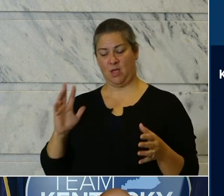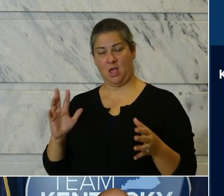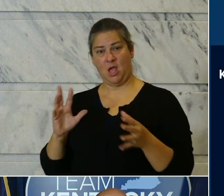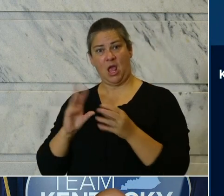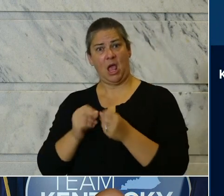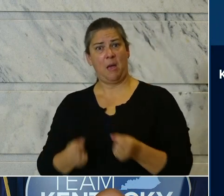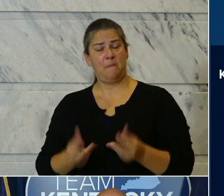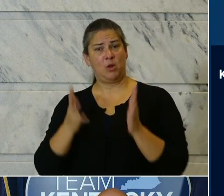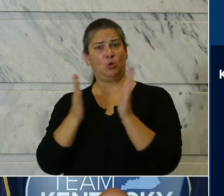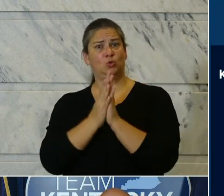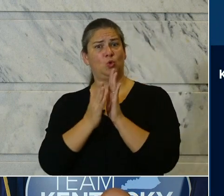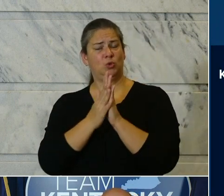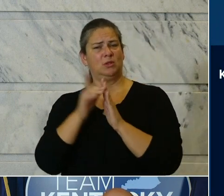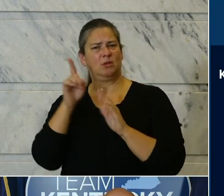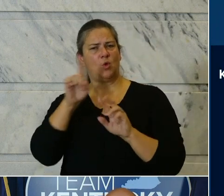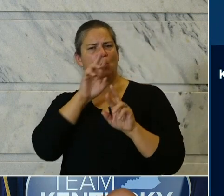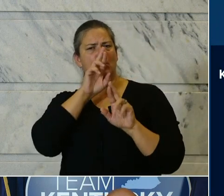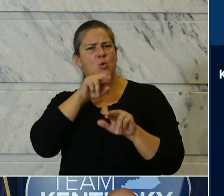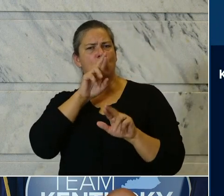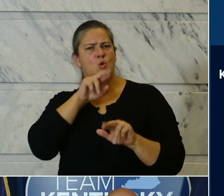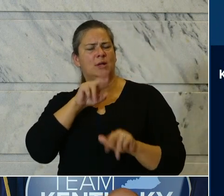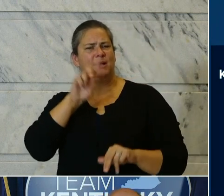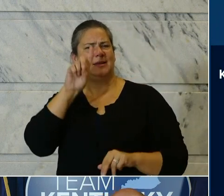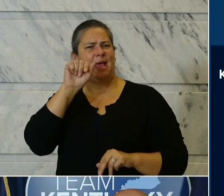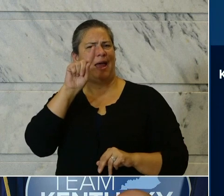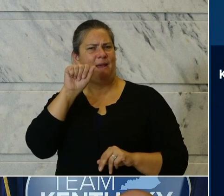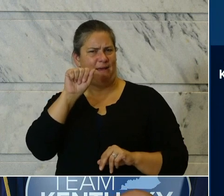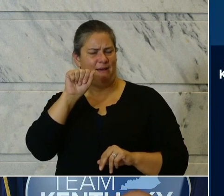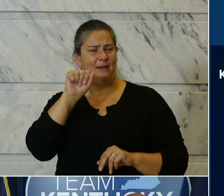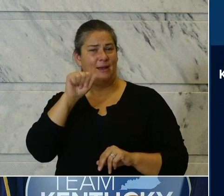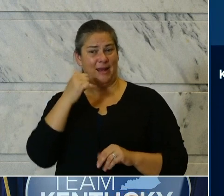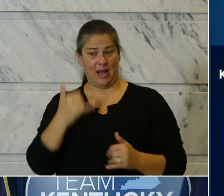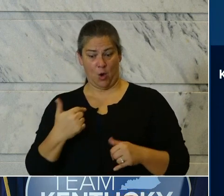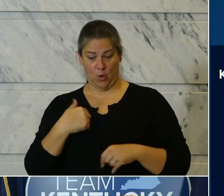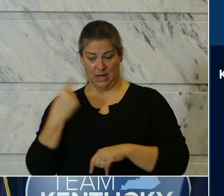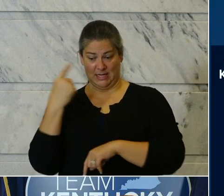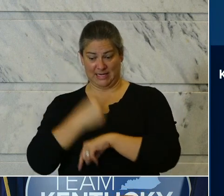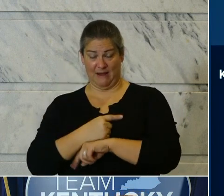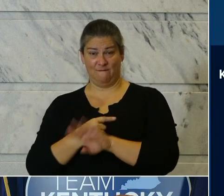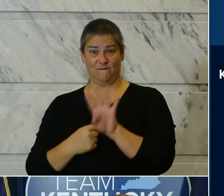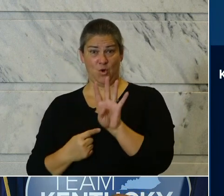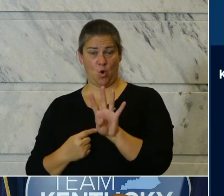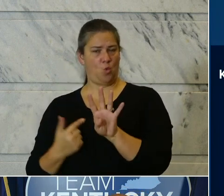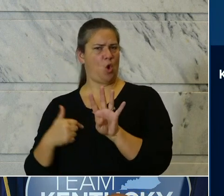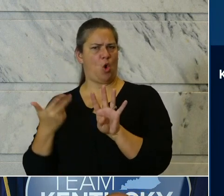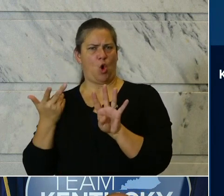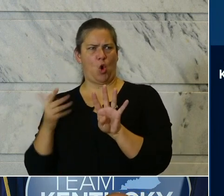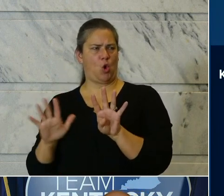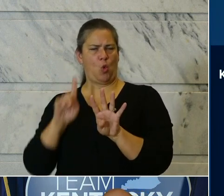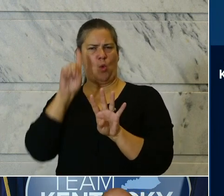SCHOOLS WHO HAVE EVER REPORTED DATA HERE THAT'S PRETTY GOOD. WE'RE ONLY ON DAY FOUR RIGHT